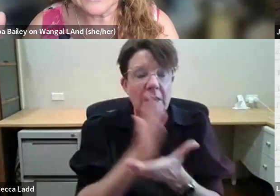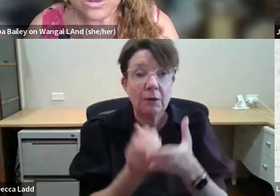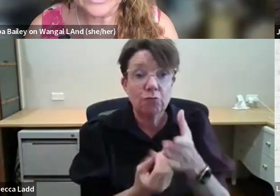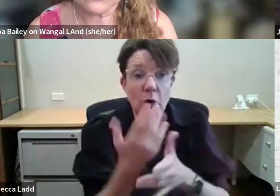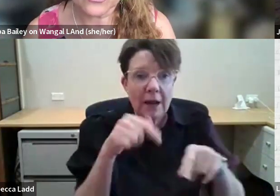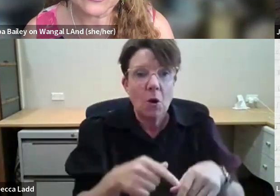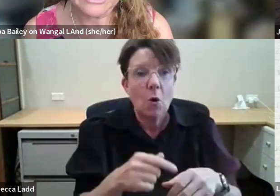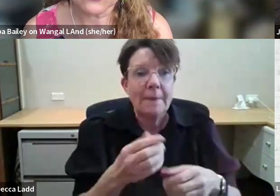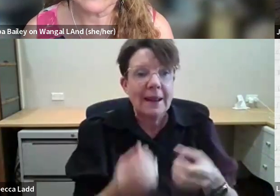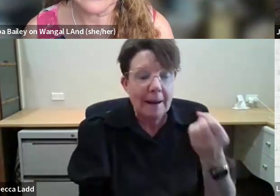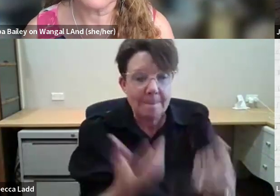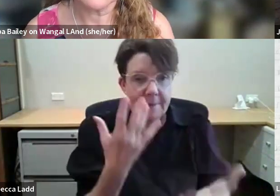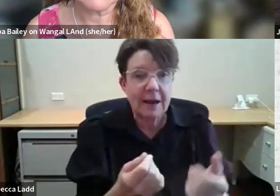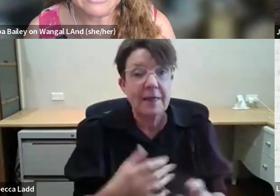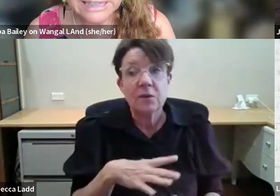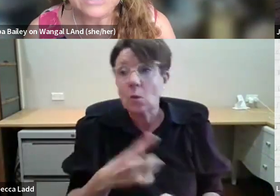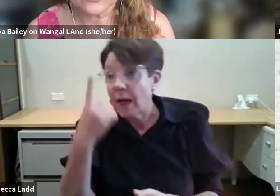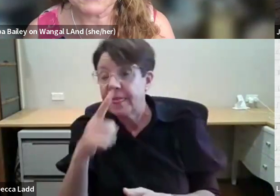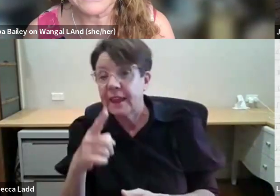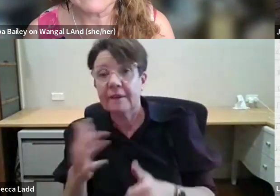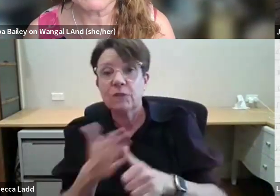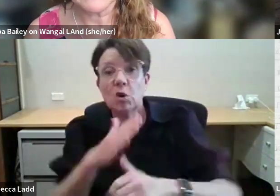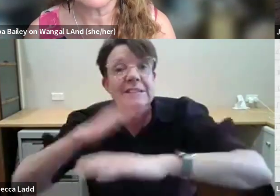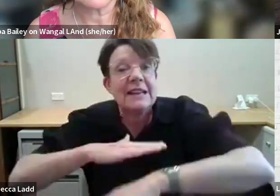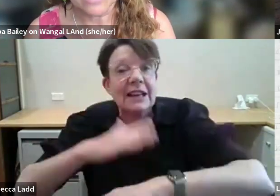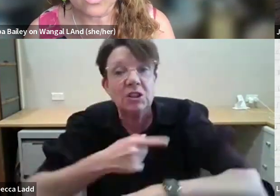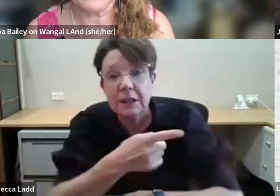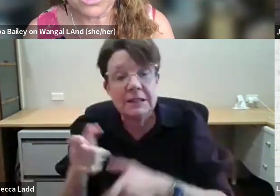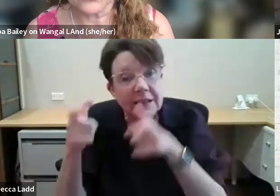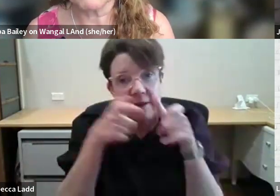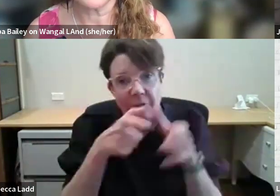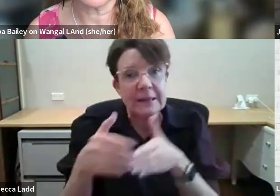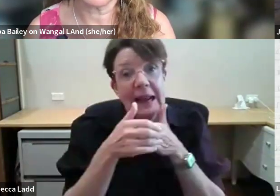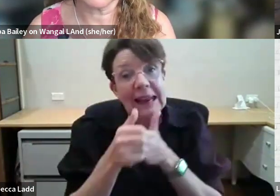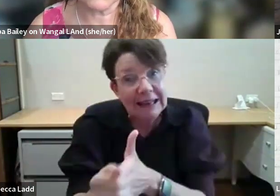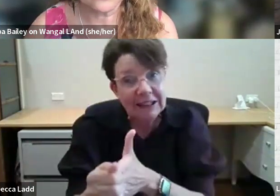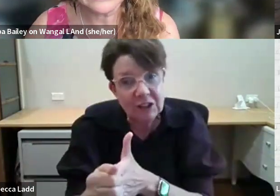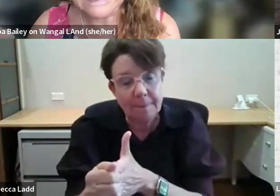is so important, because it is rooted in this country, on this land and care for country is